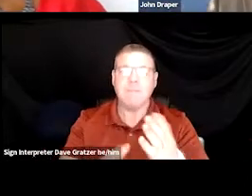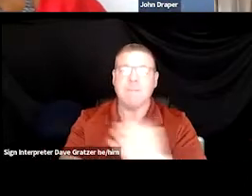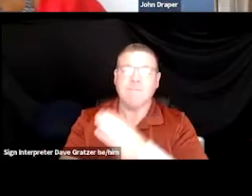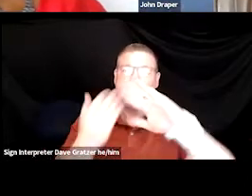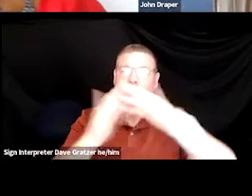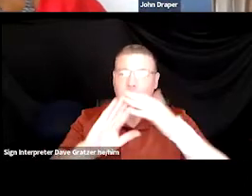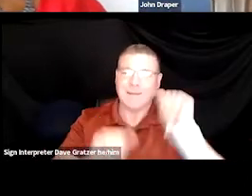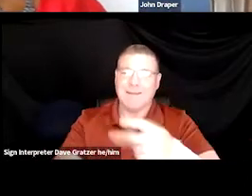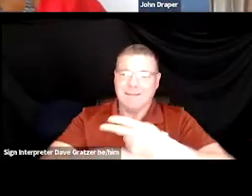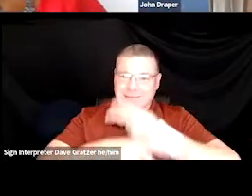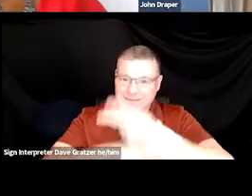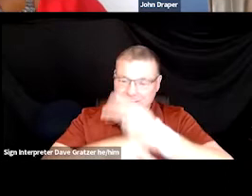were being deinstitutionalized.